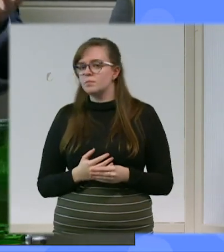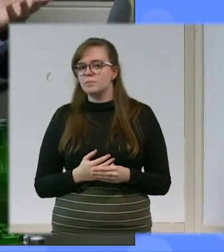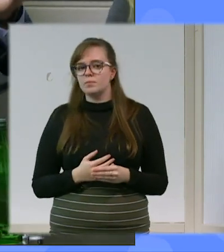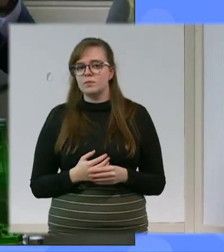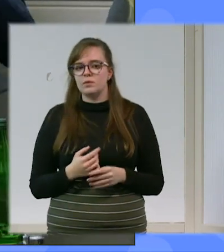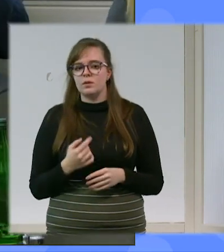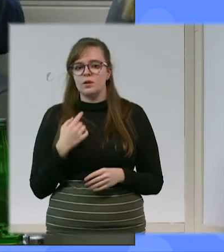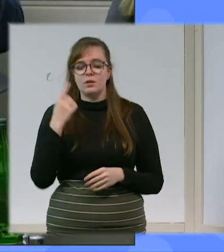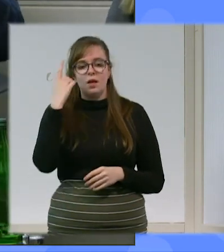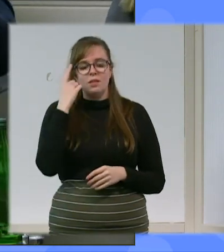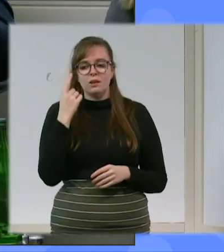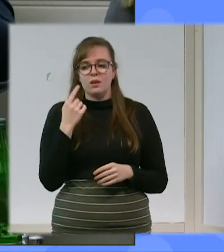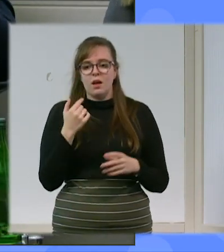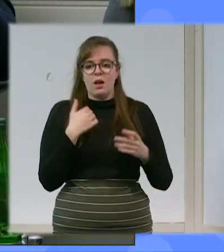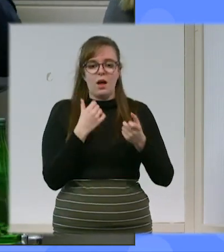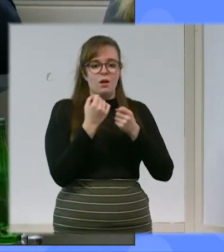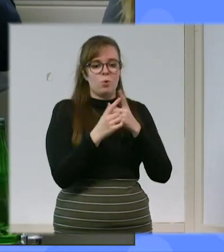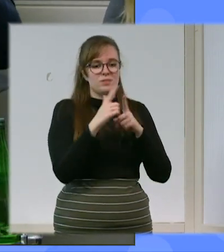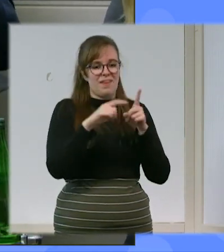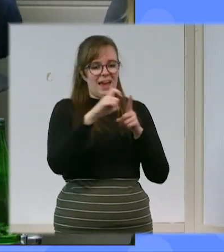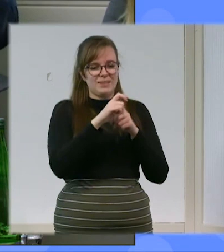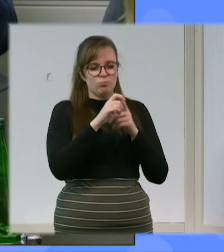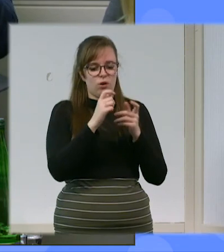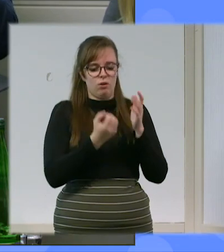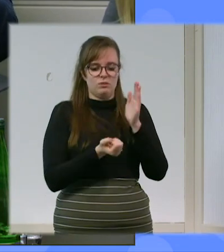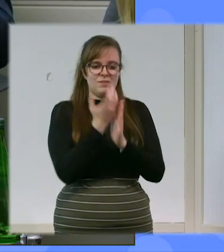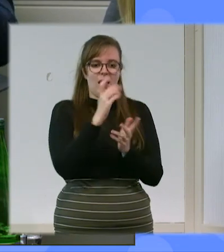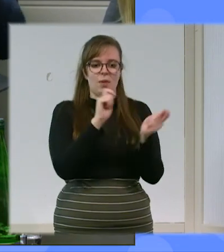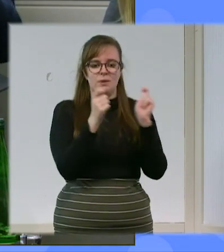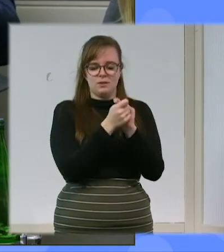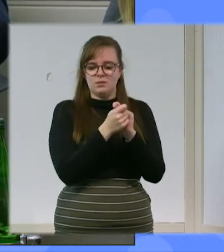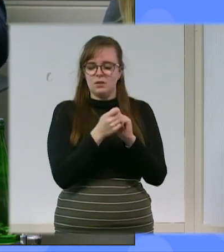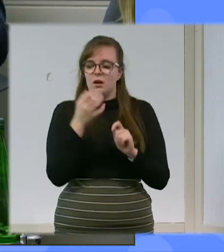to the redevelopment I I think you know councils politicians just need to make